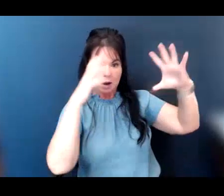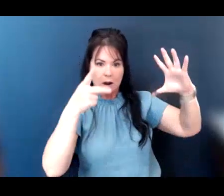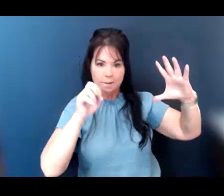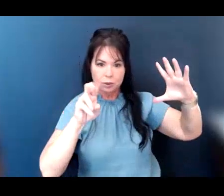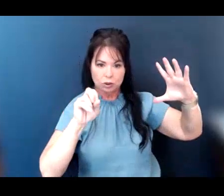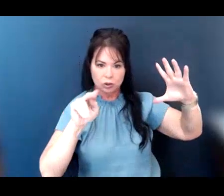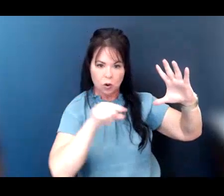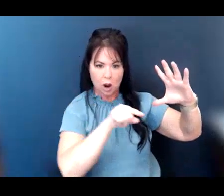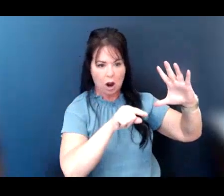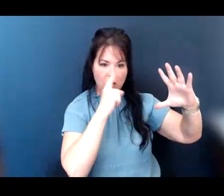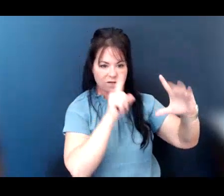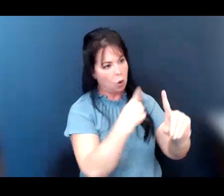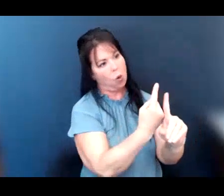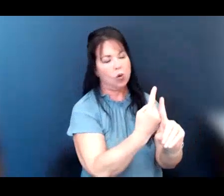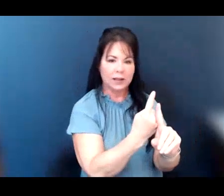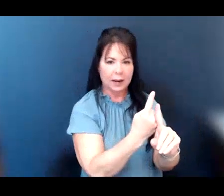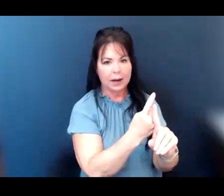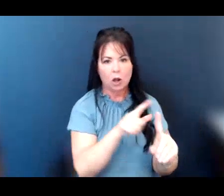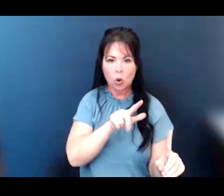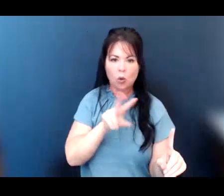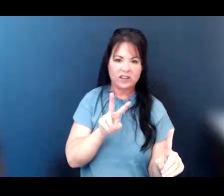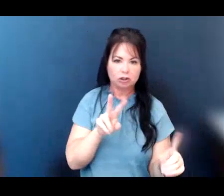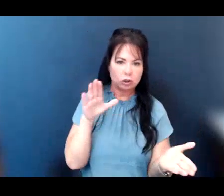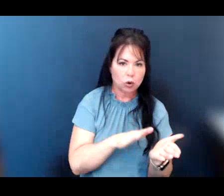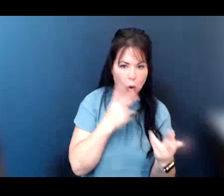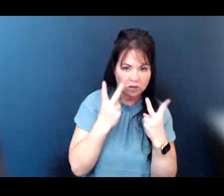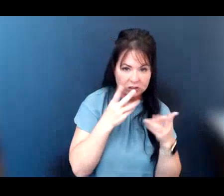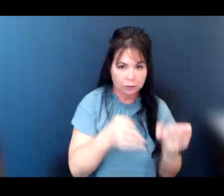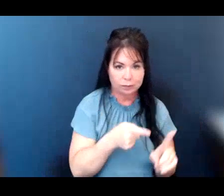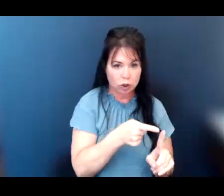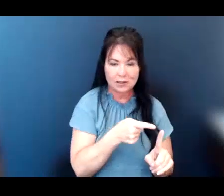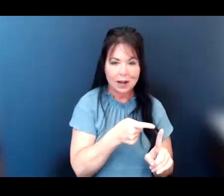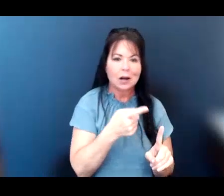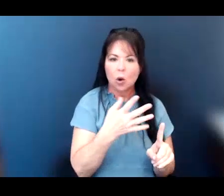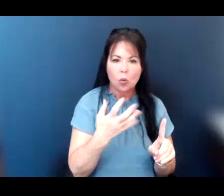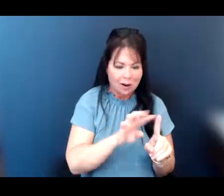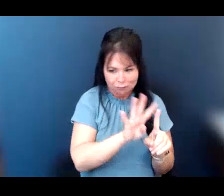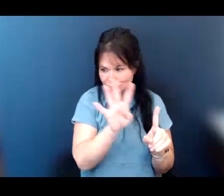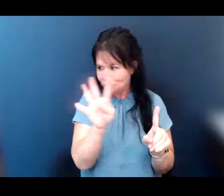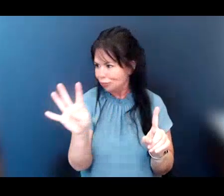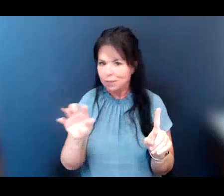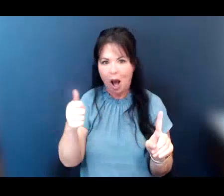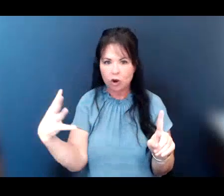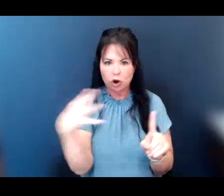You want to, again, incorporate it with all those other aspects that you're considering in your personas. Because a person is a whole person.